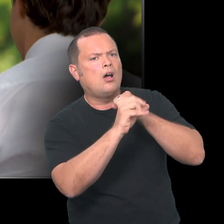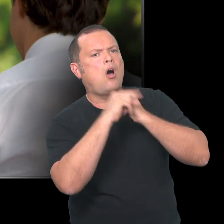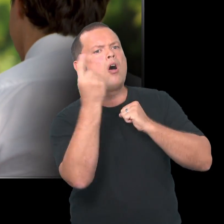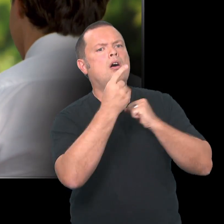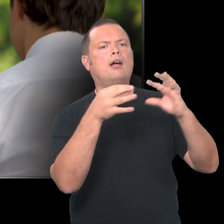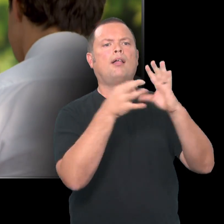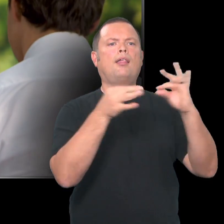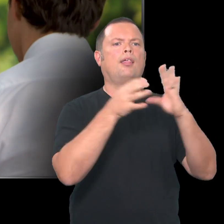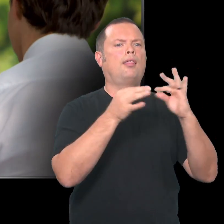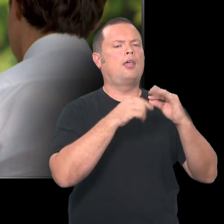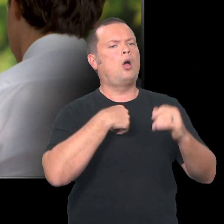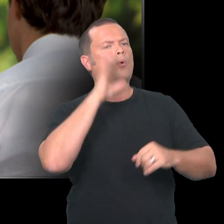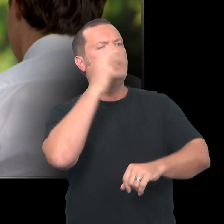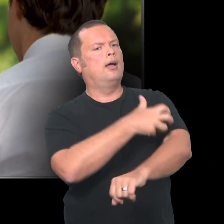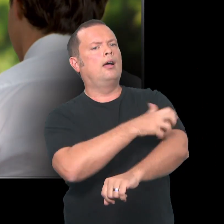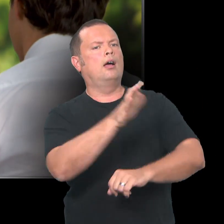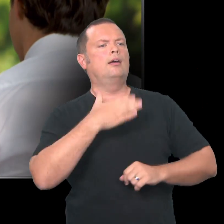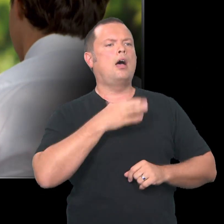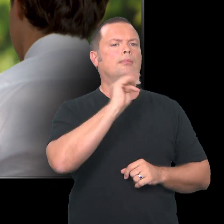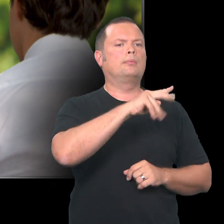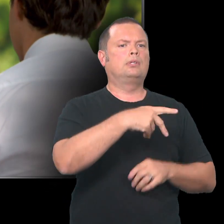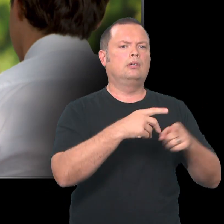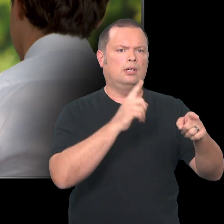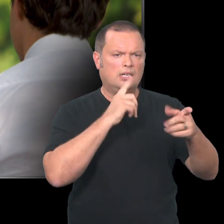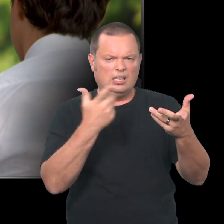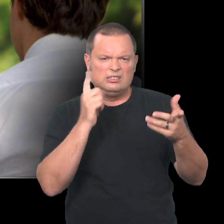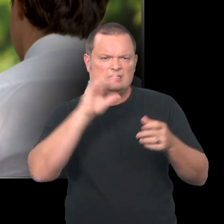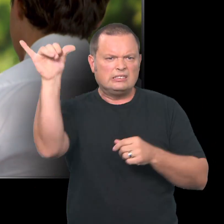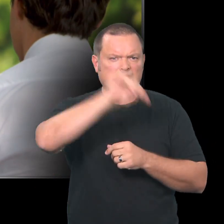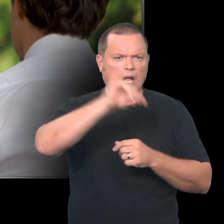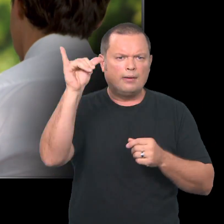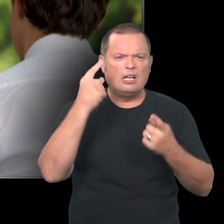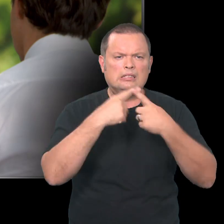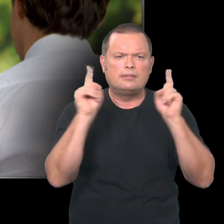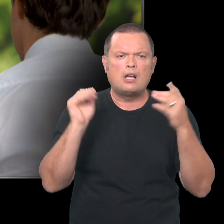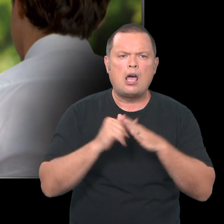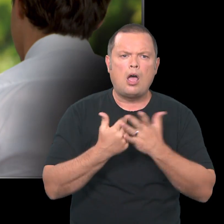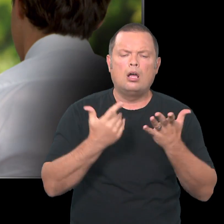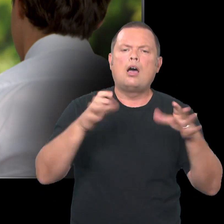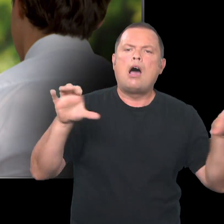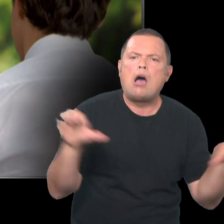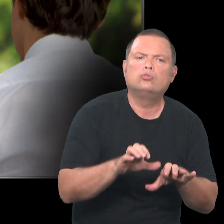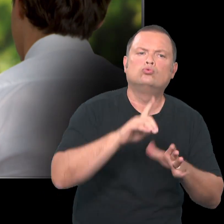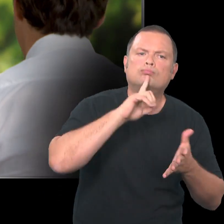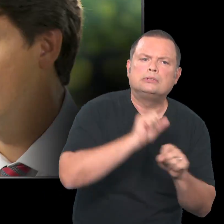I mean when they're coming in, when they're campaigning for office. That's what they say. Just what you are saying.